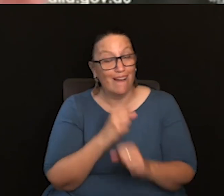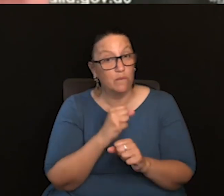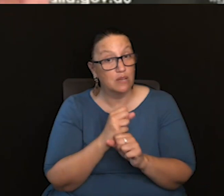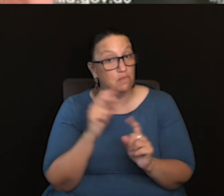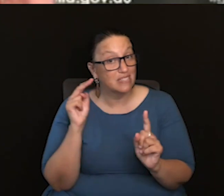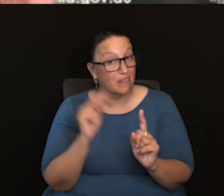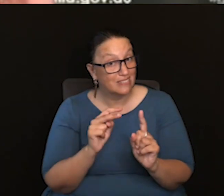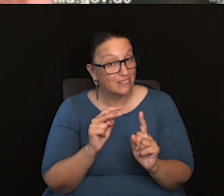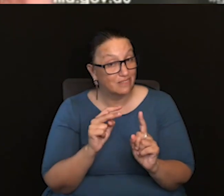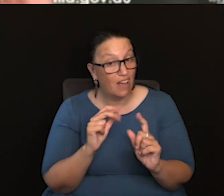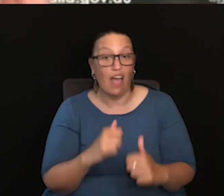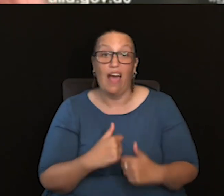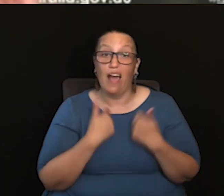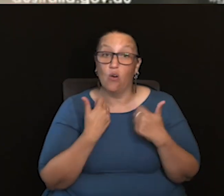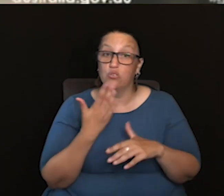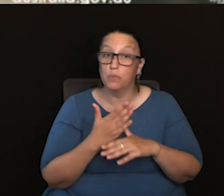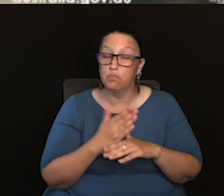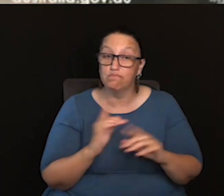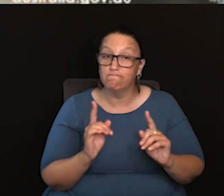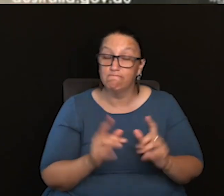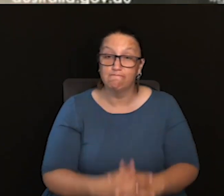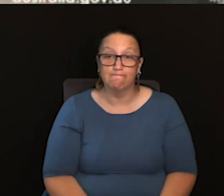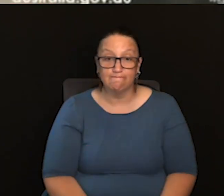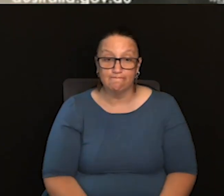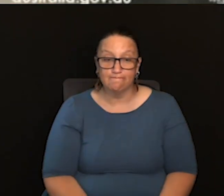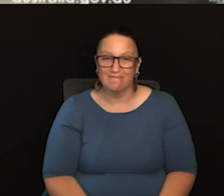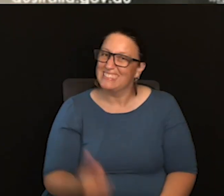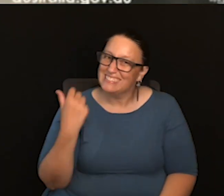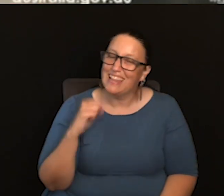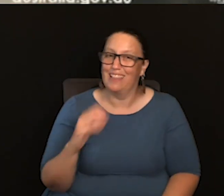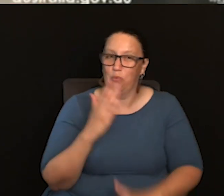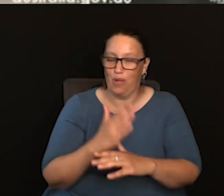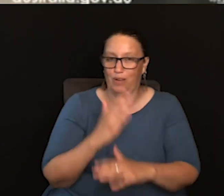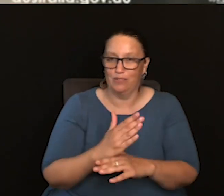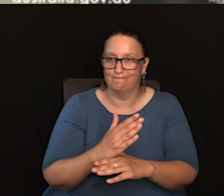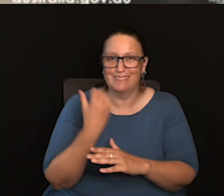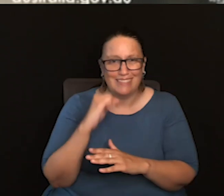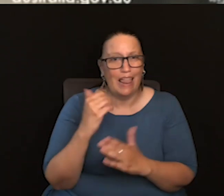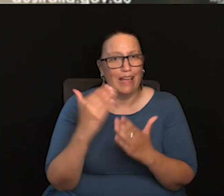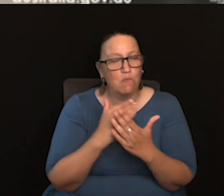That has delivered one of the highest vaccination rates in the world and one of the lowest rates of loss of life